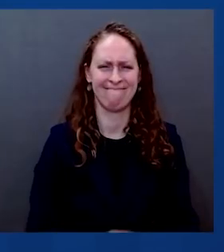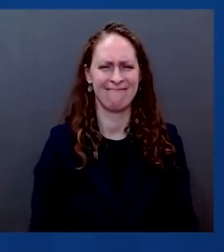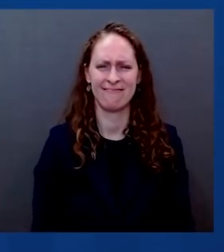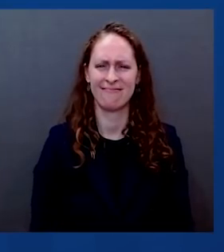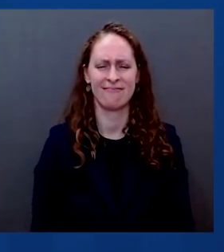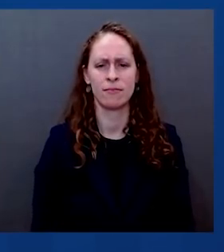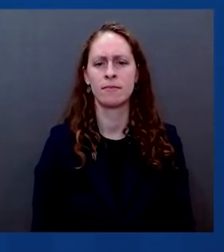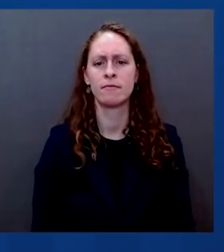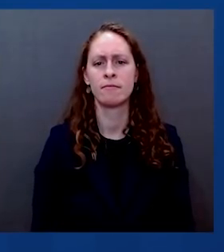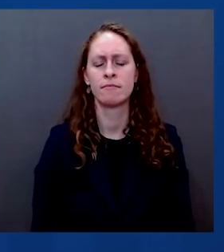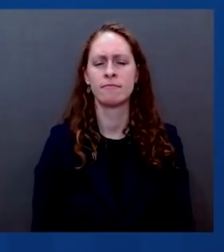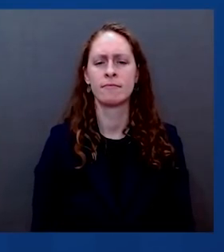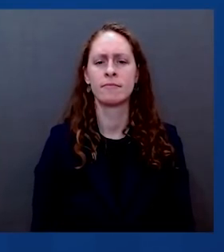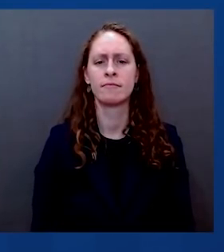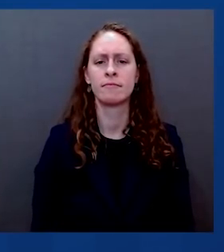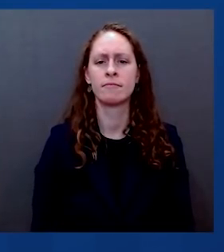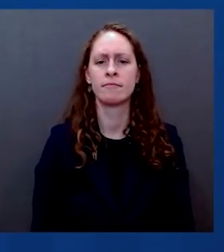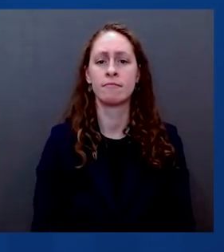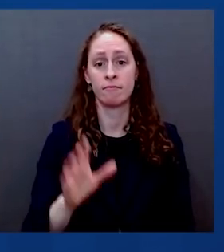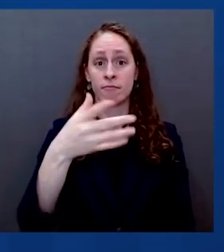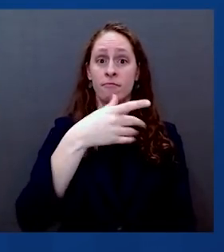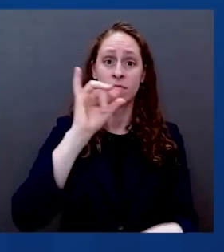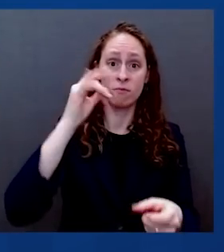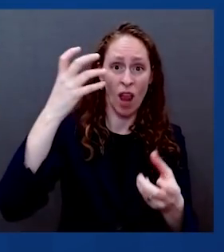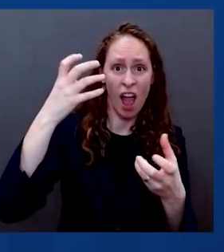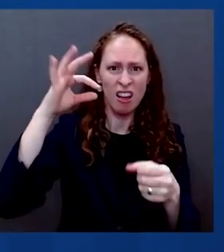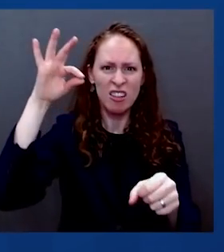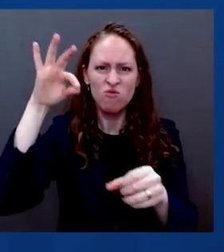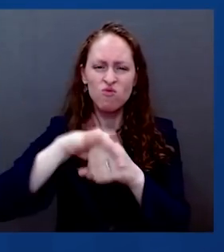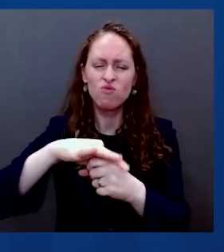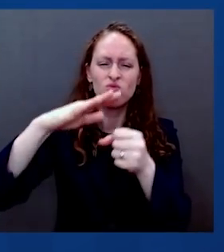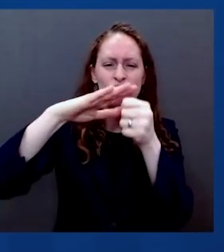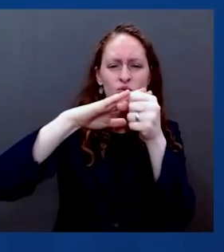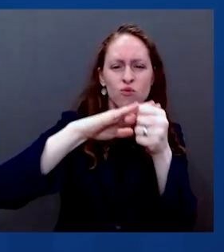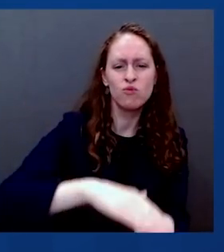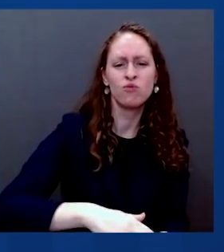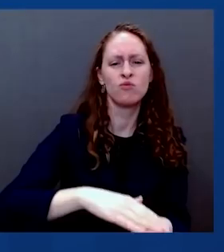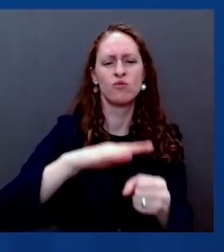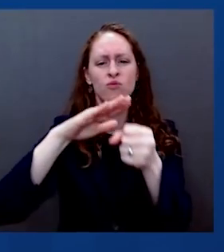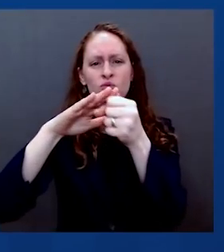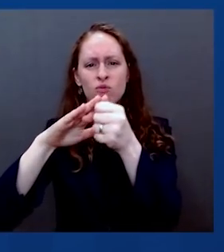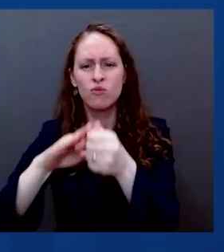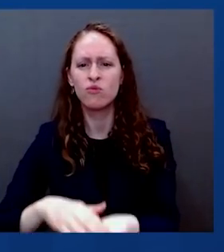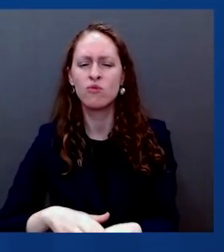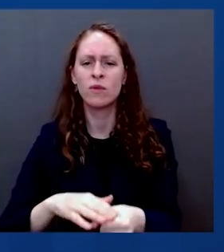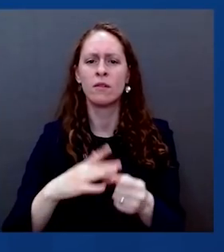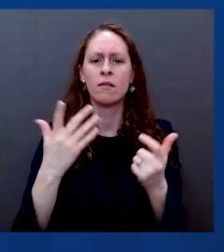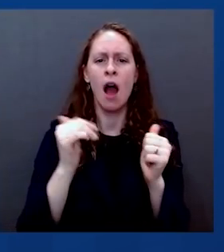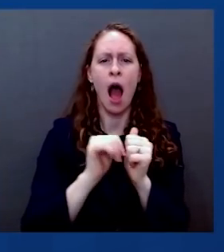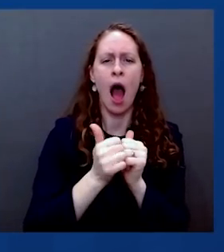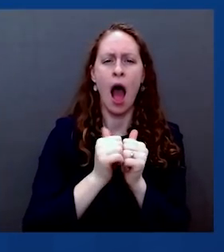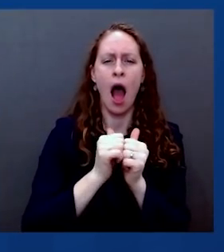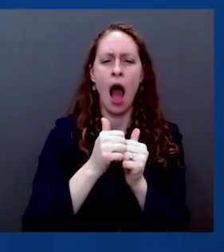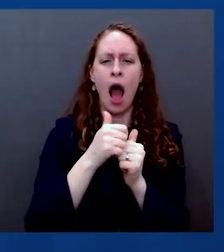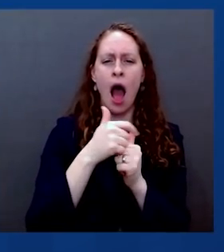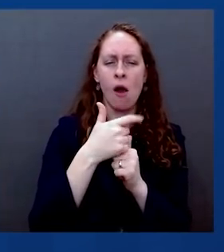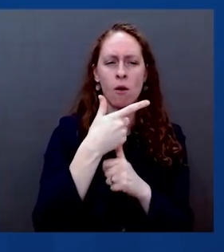And here's how they plan to subvert the election: The Georgia Republican Party, the state legislature has now